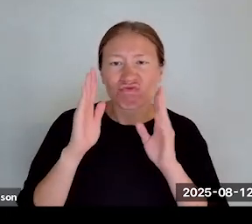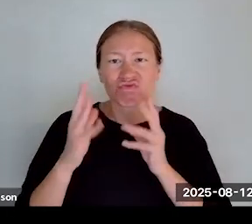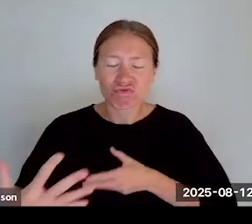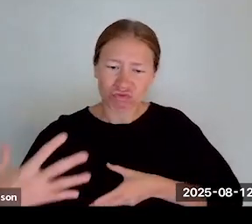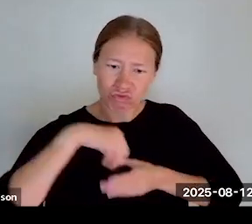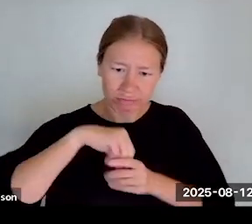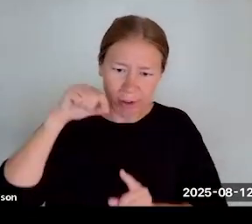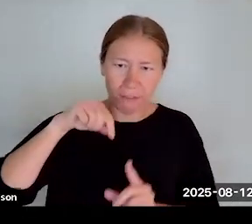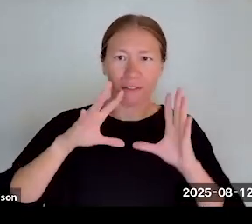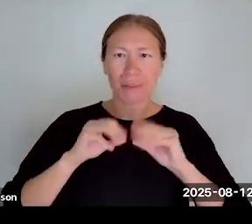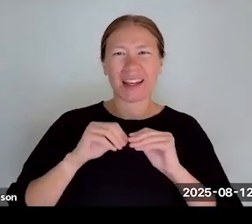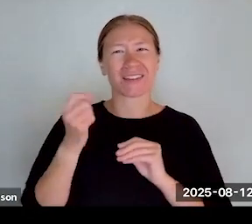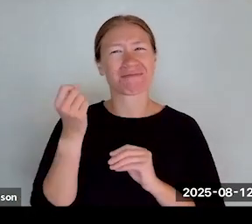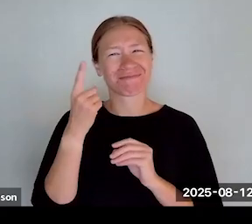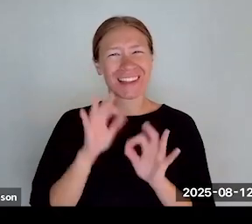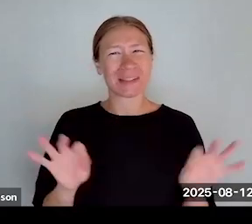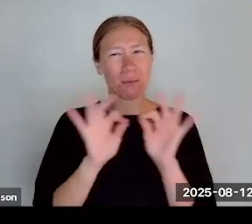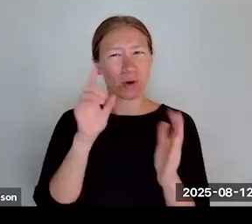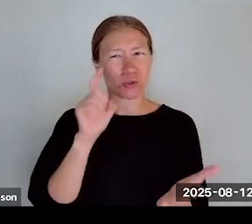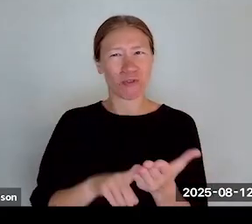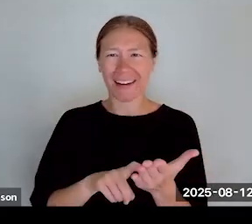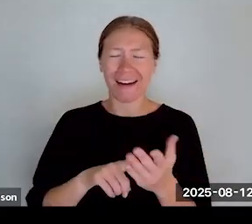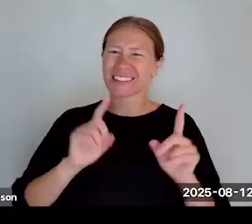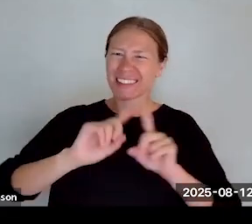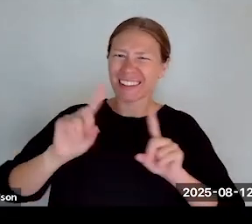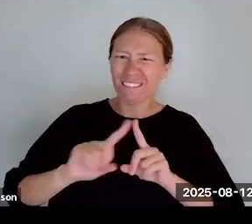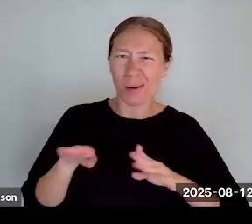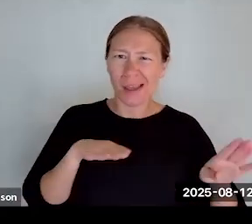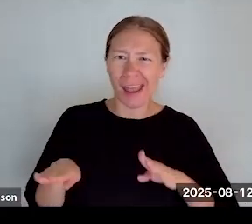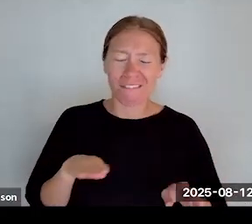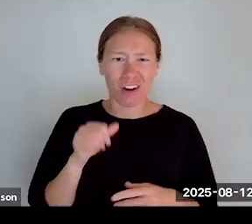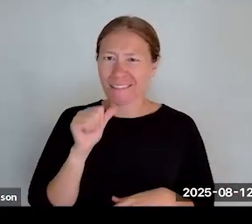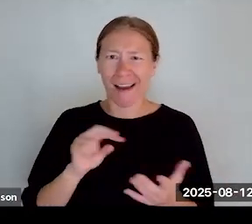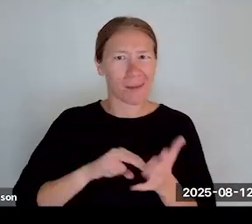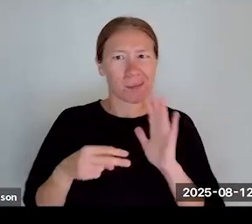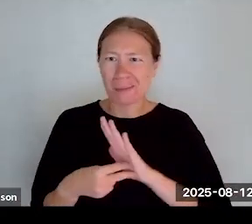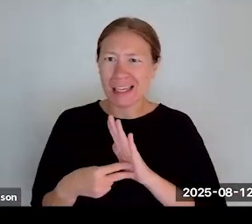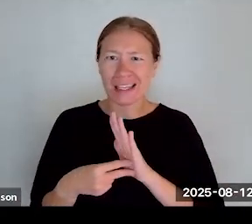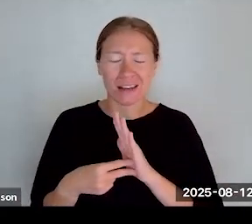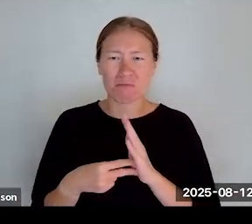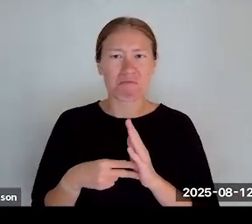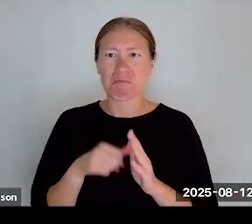that these non-verbal behaviors don't necessarily indicate a lack of attention or participation.